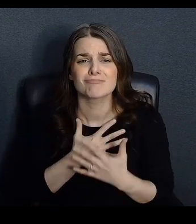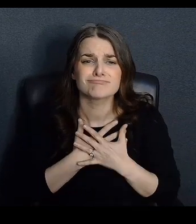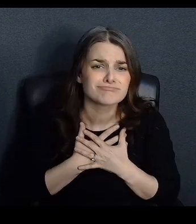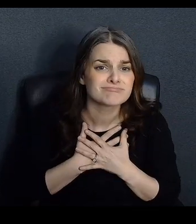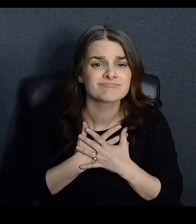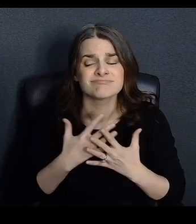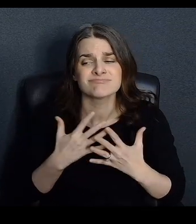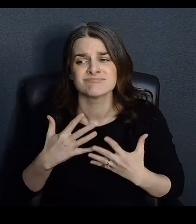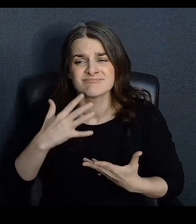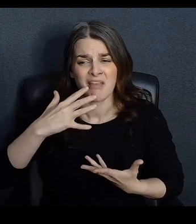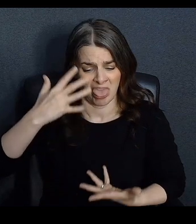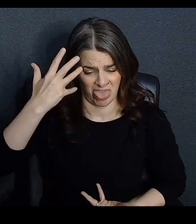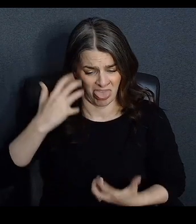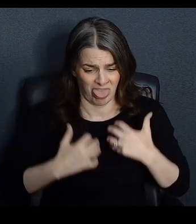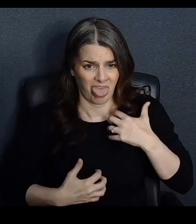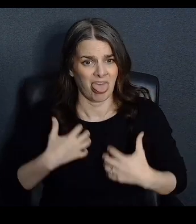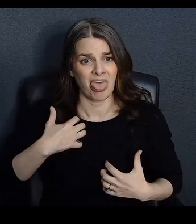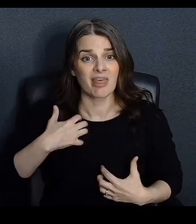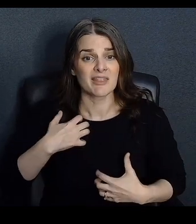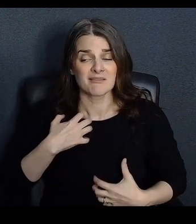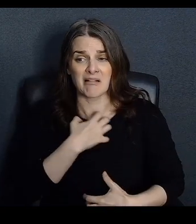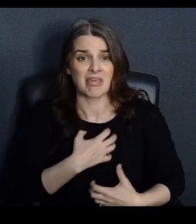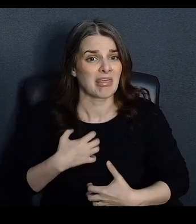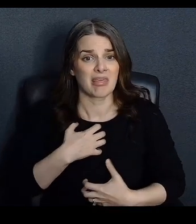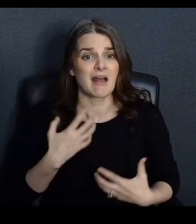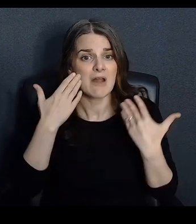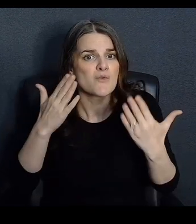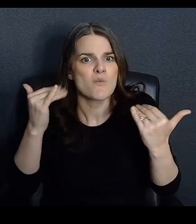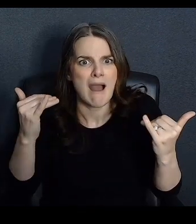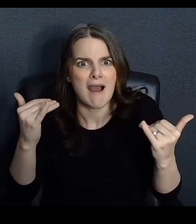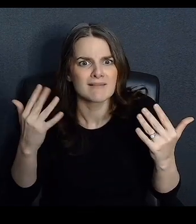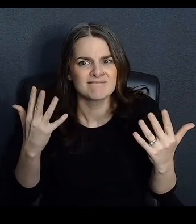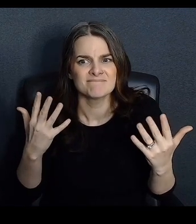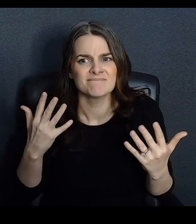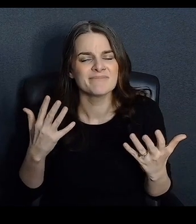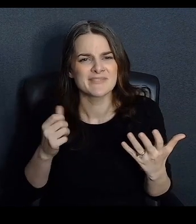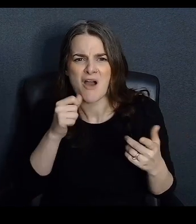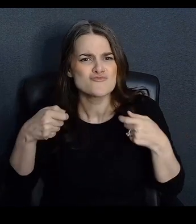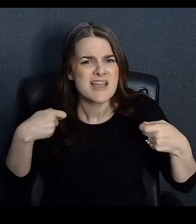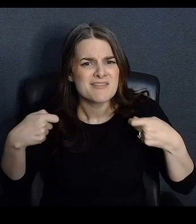I feel dysregulated and I don't know why. So I do have a flowchart tool to use in those moments.